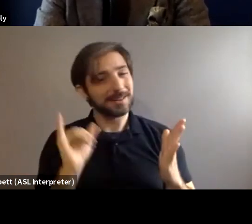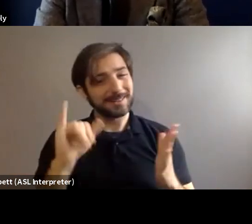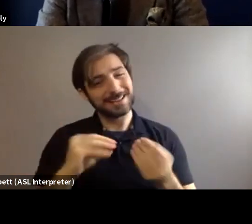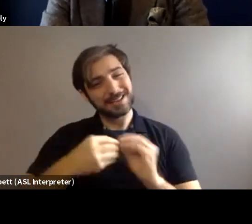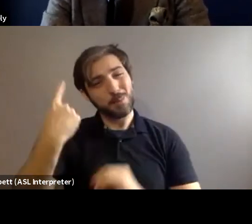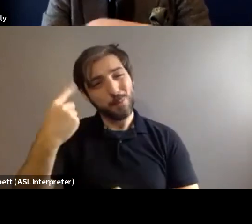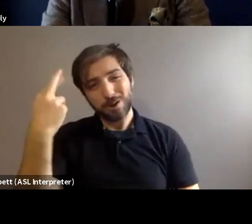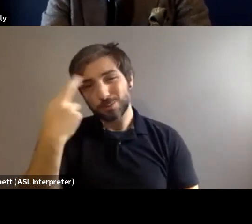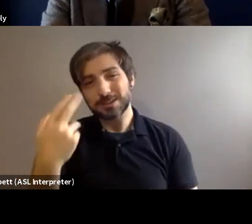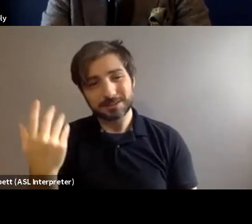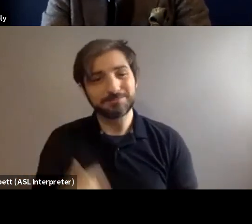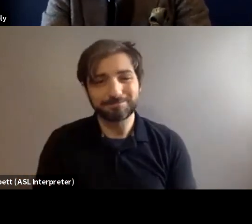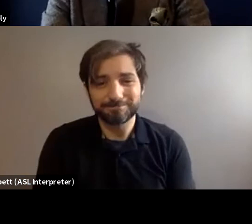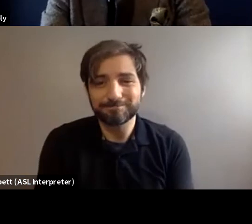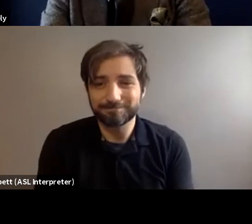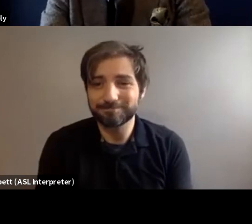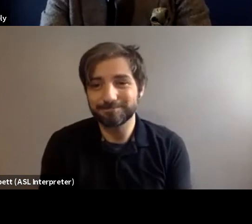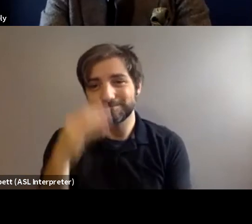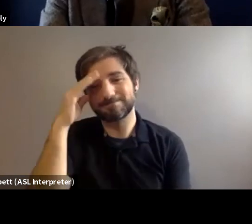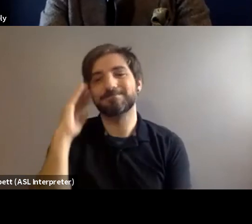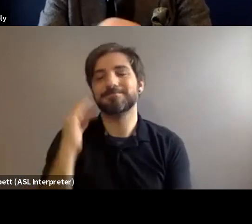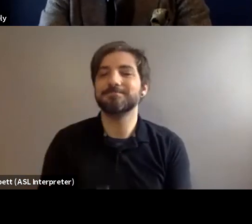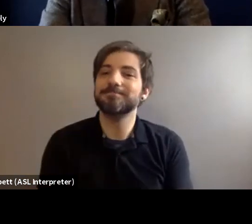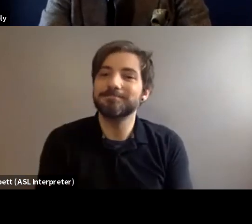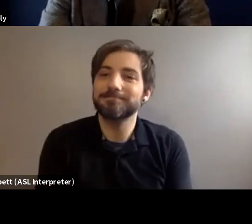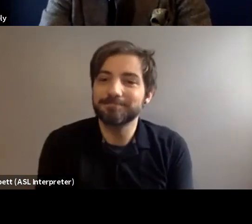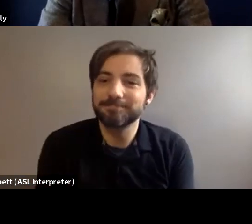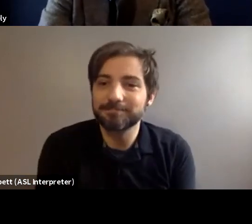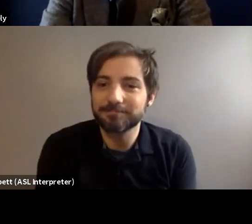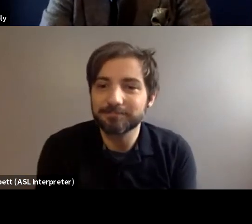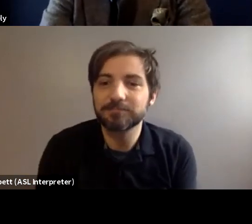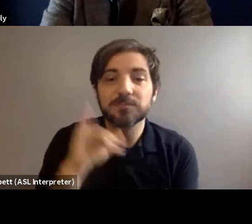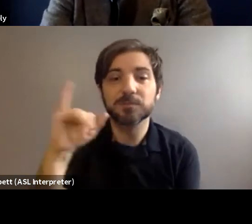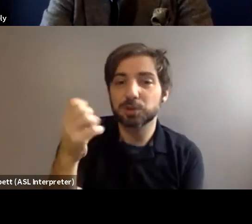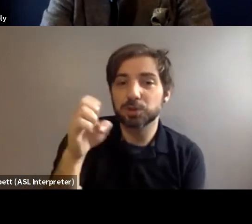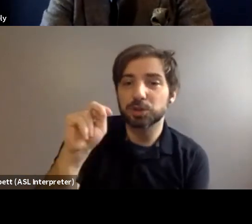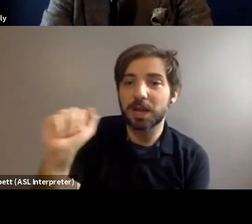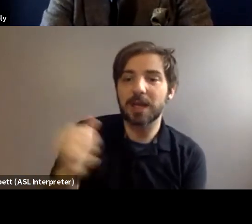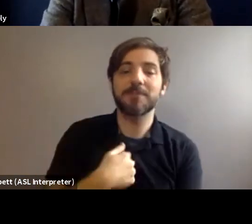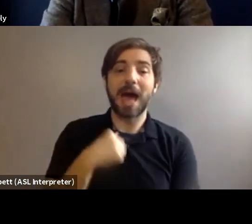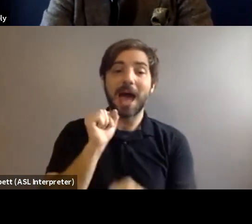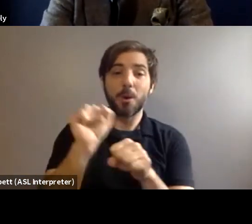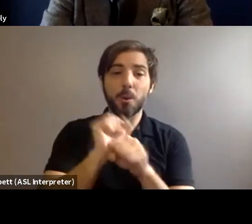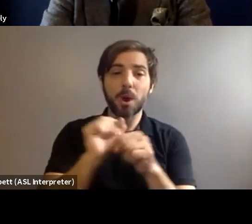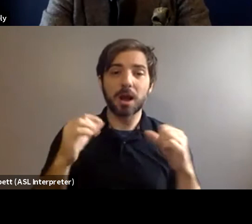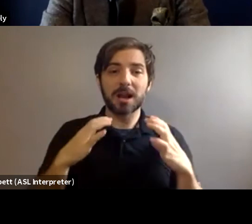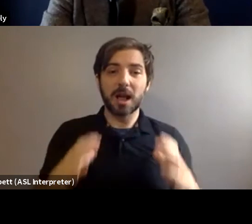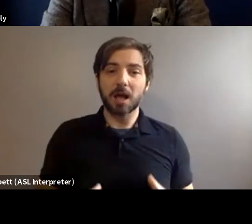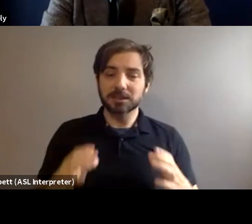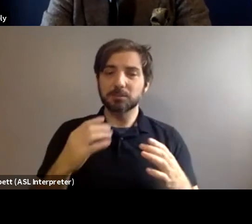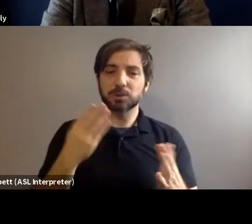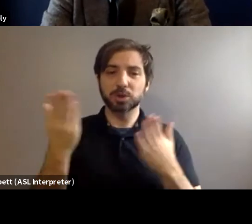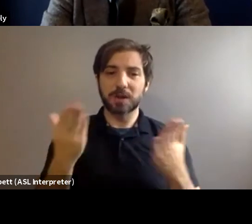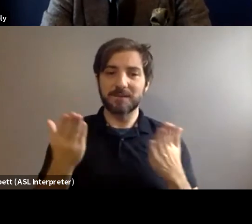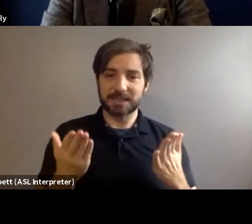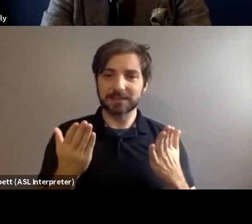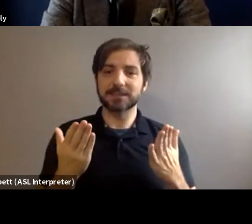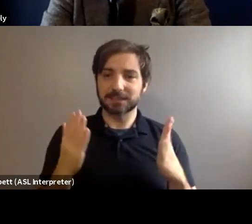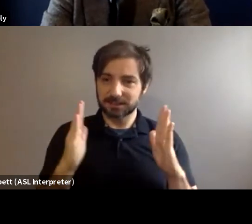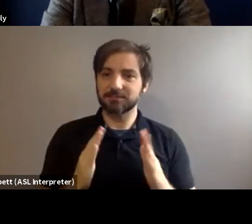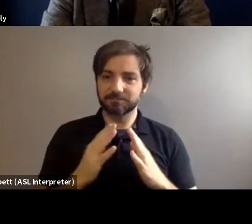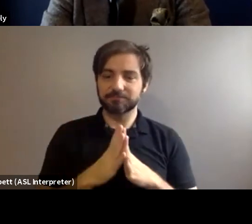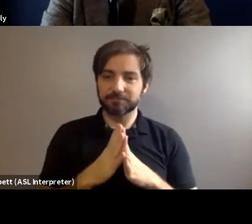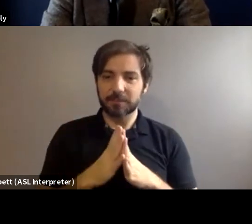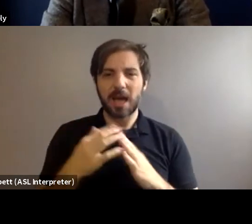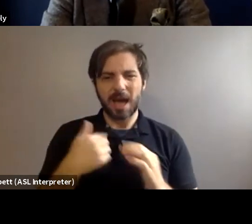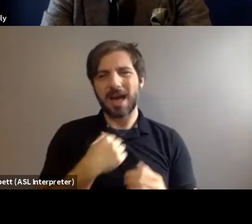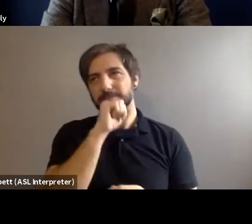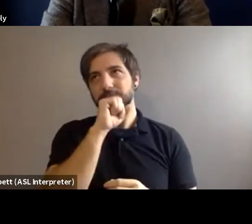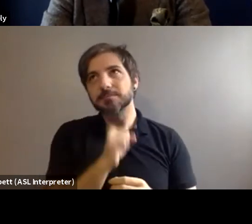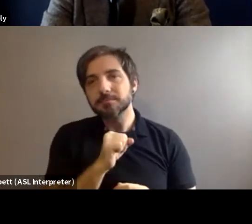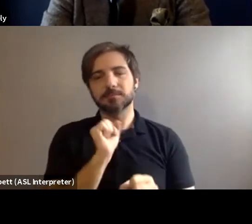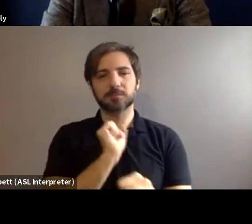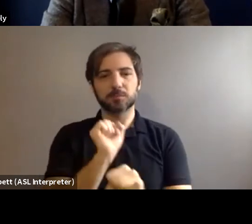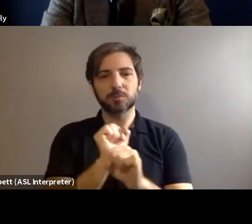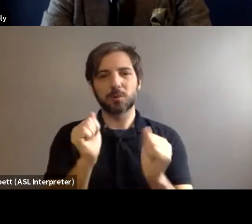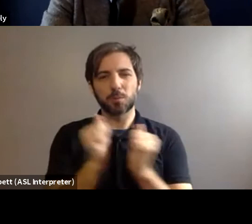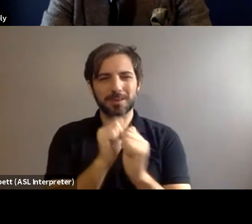i work in customer service and i love working with people and servicing people in a sense